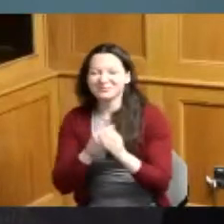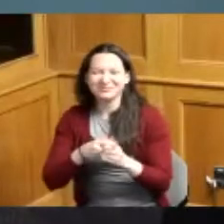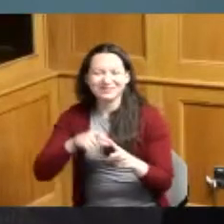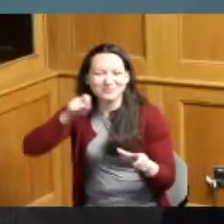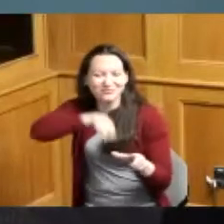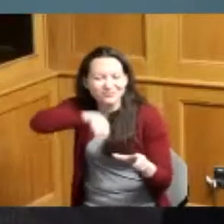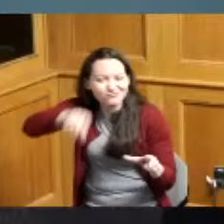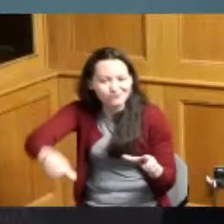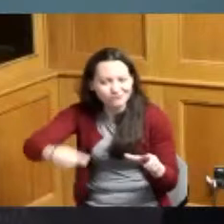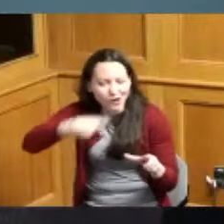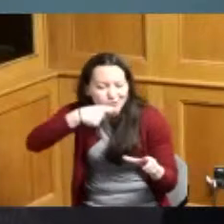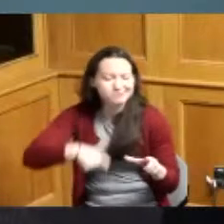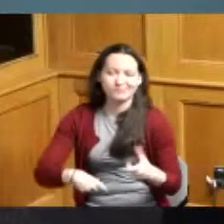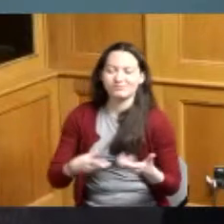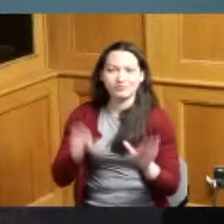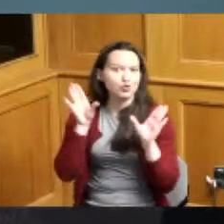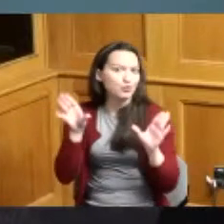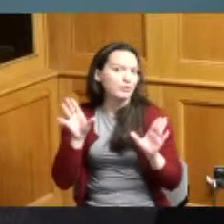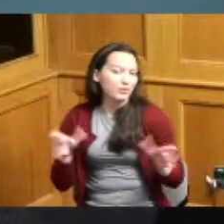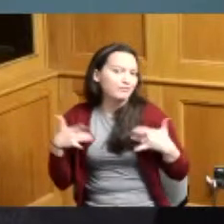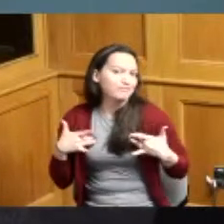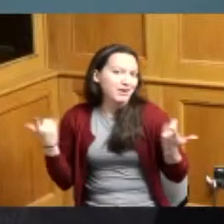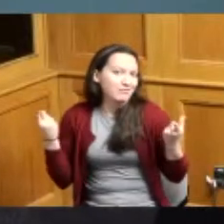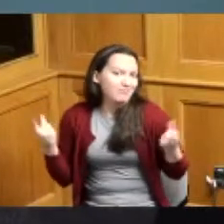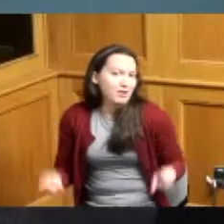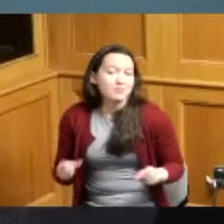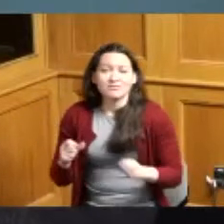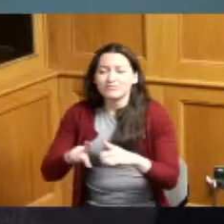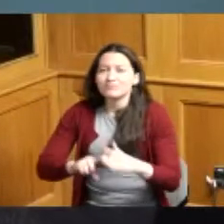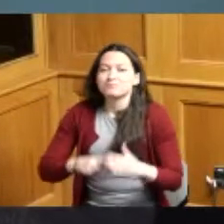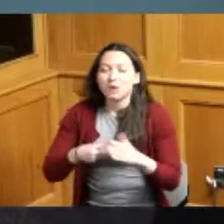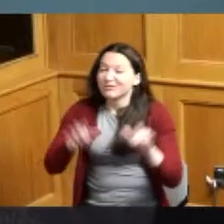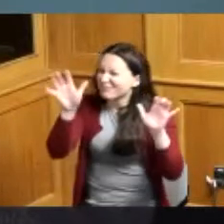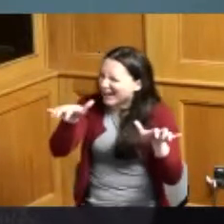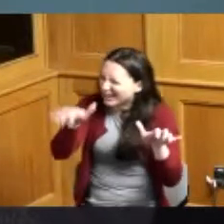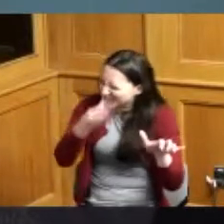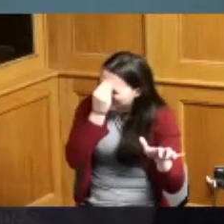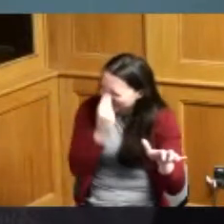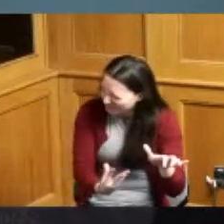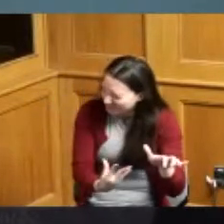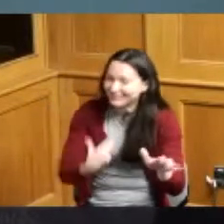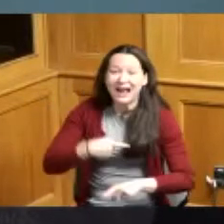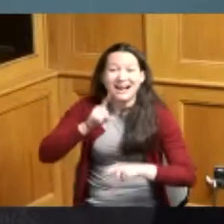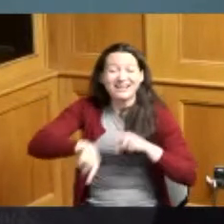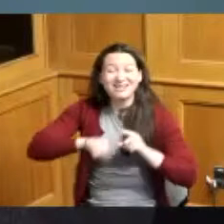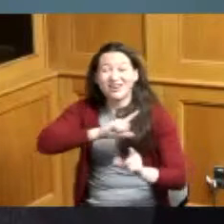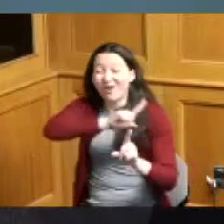was a great uh great event and we started off with some rain I couldn't make all the days obviously